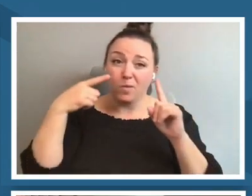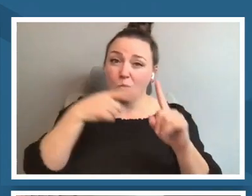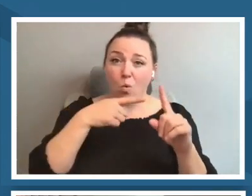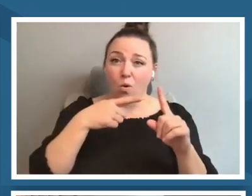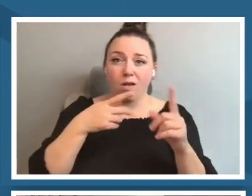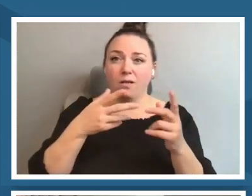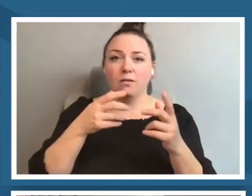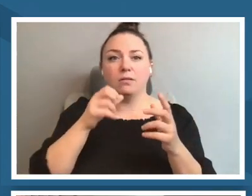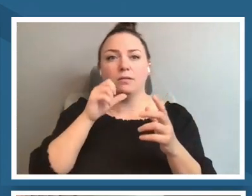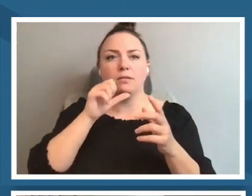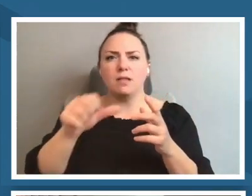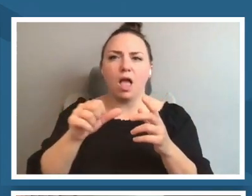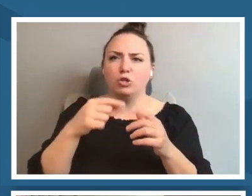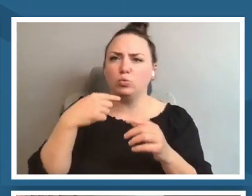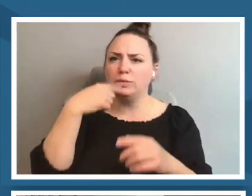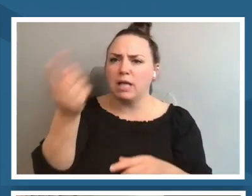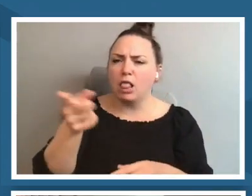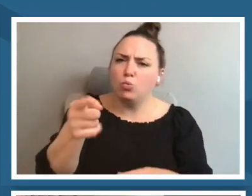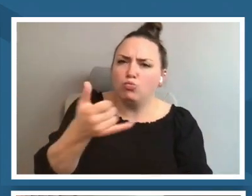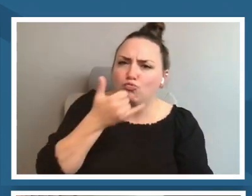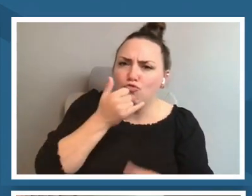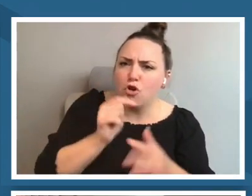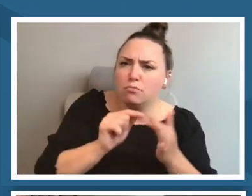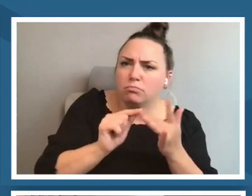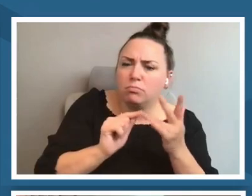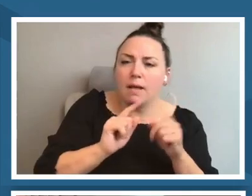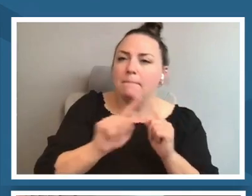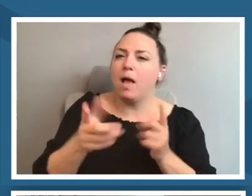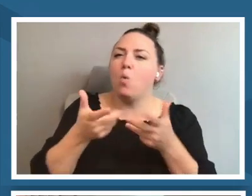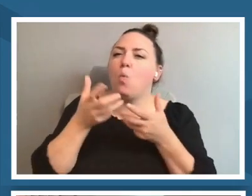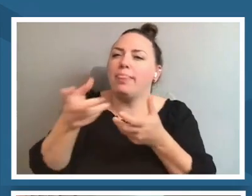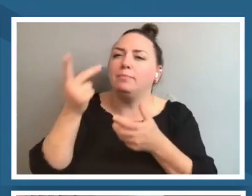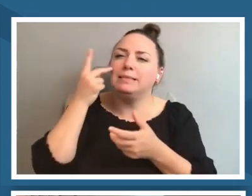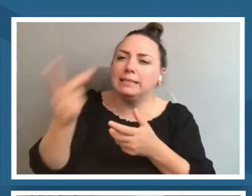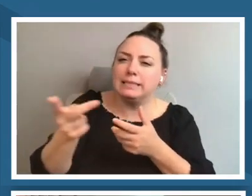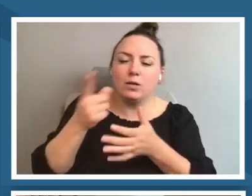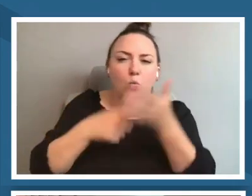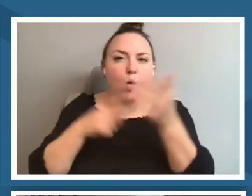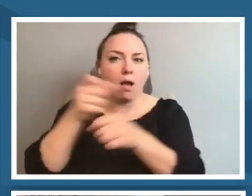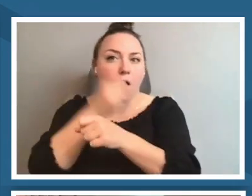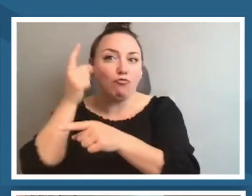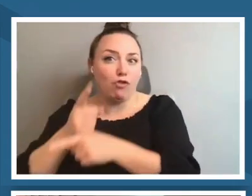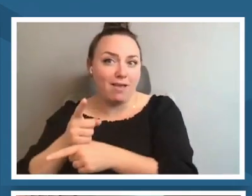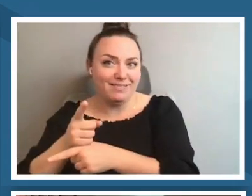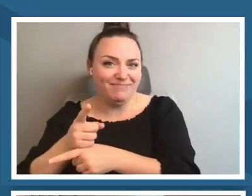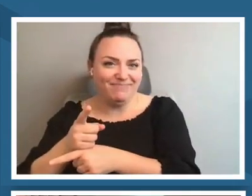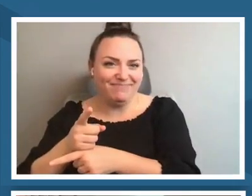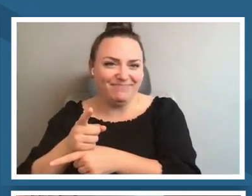wrong but try to get them to see what